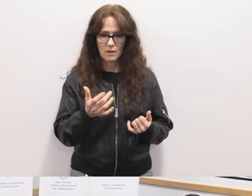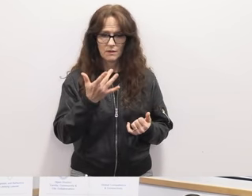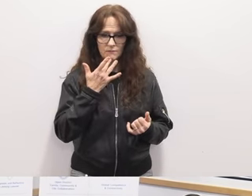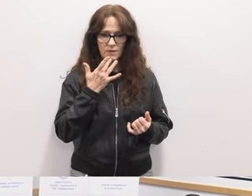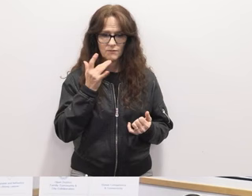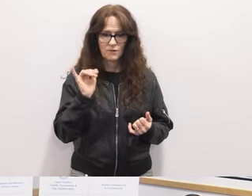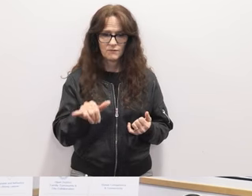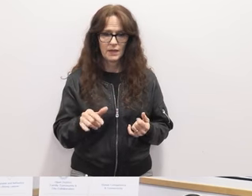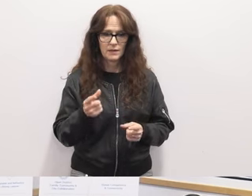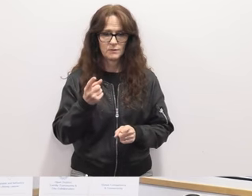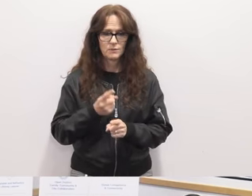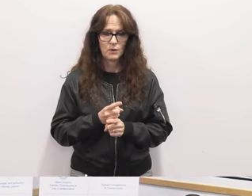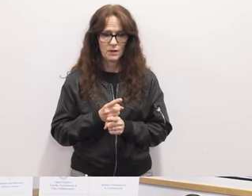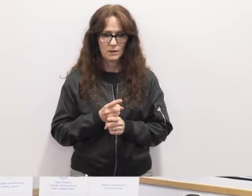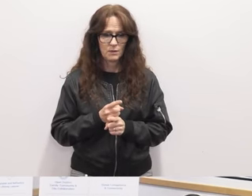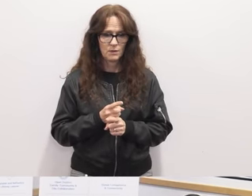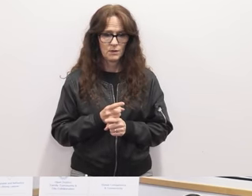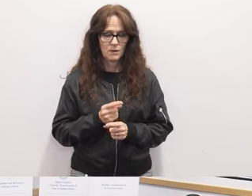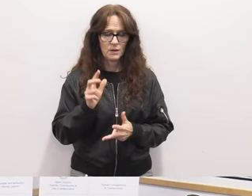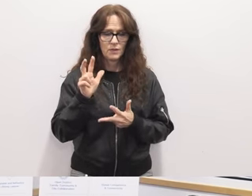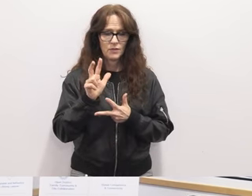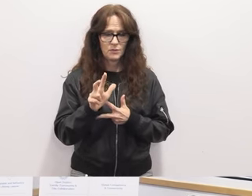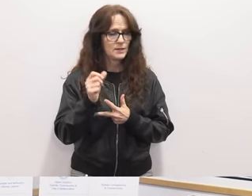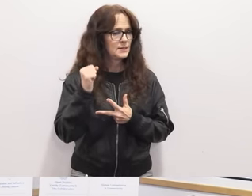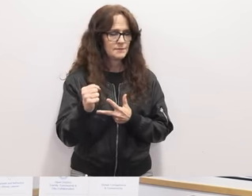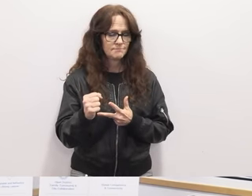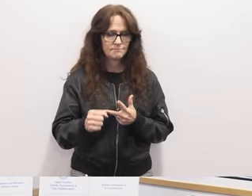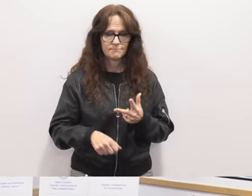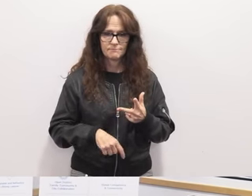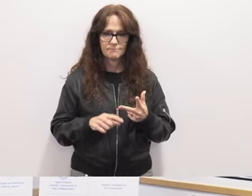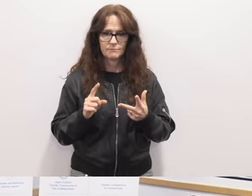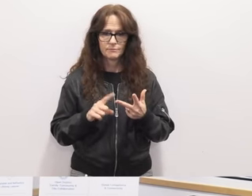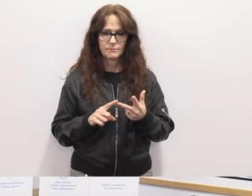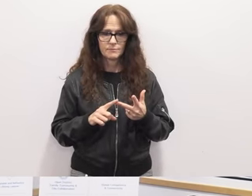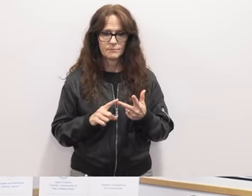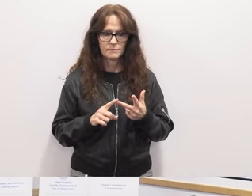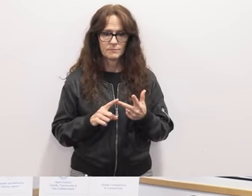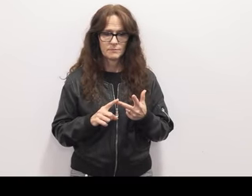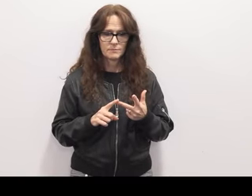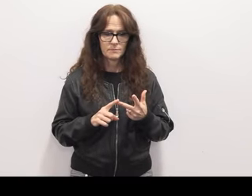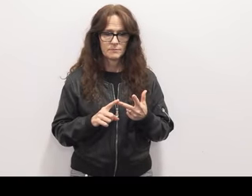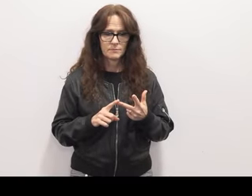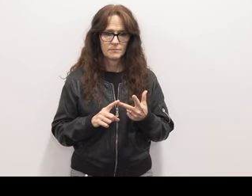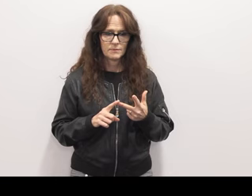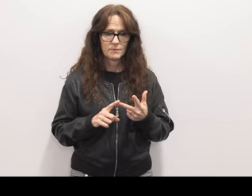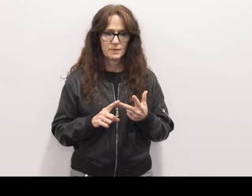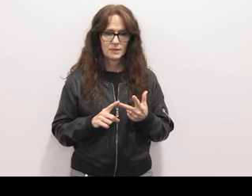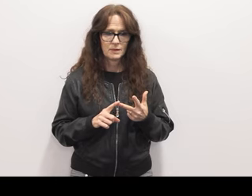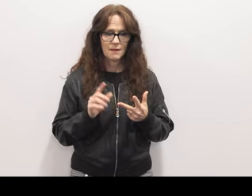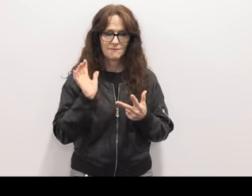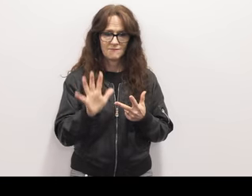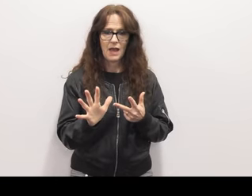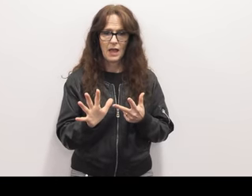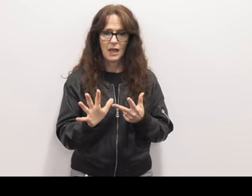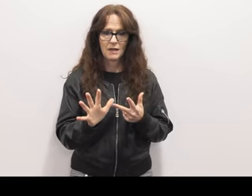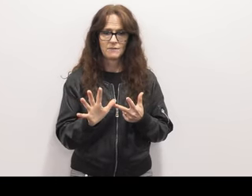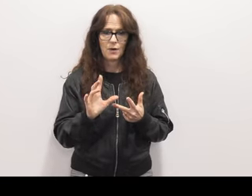Correct. I'm solid on goal three. Solid on goal five would only consider goal one